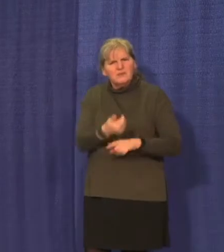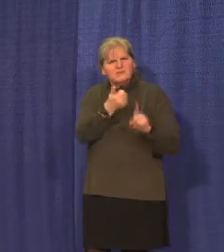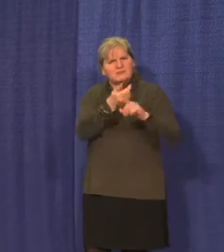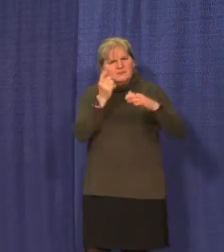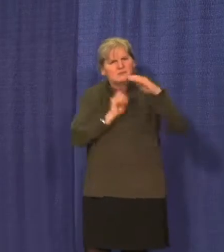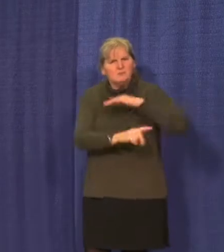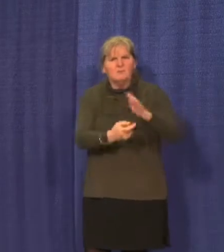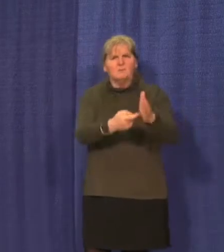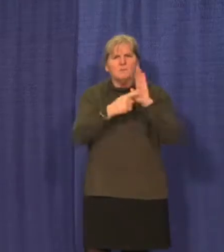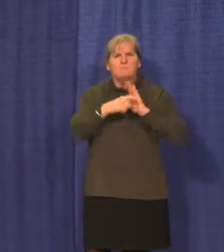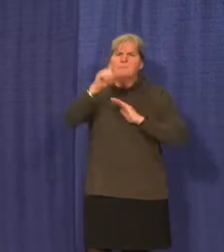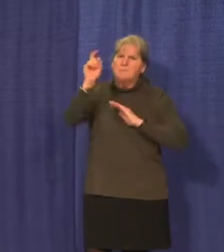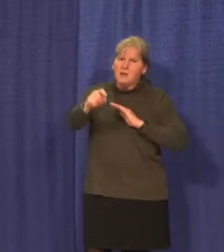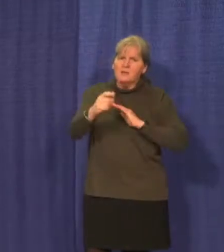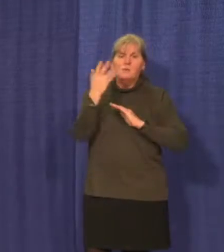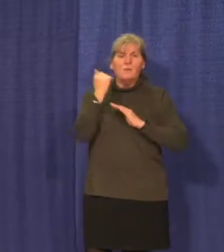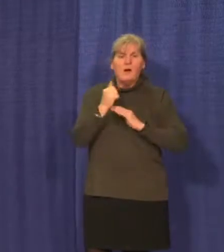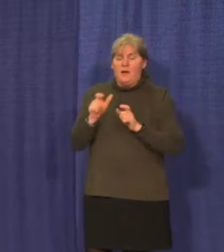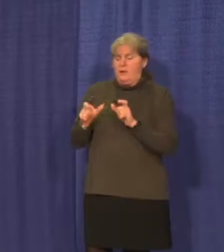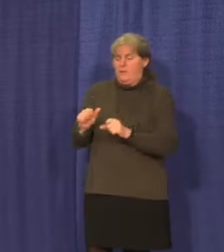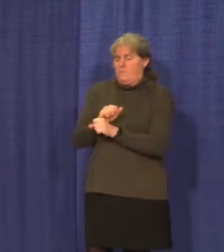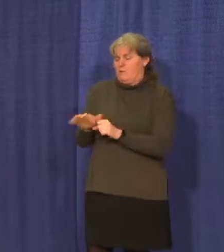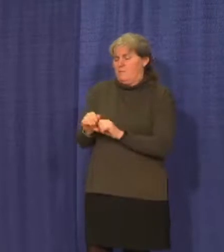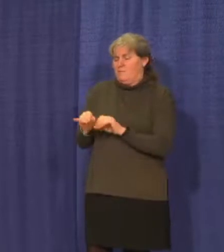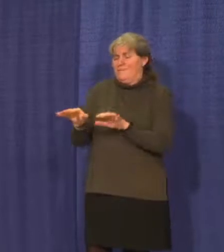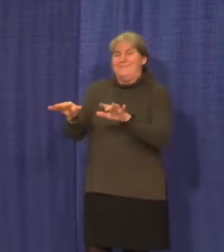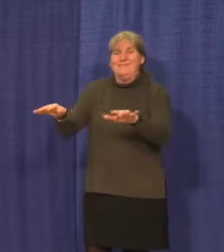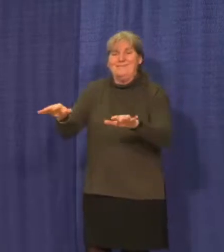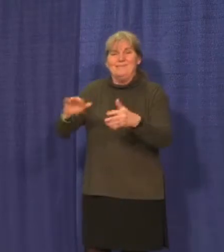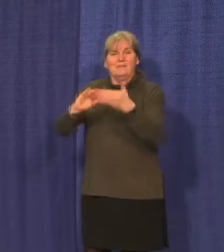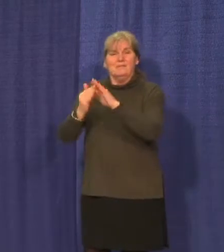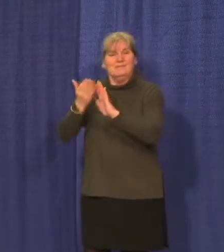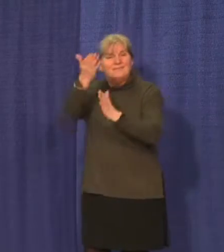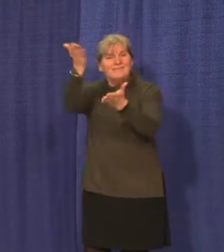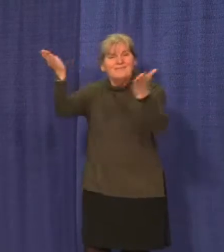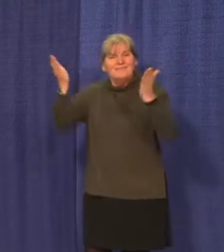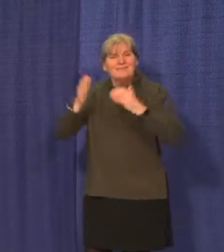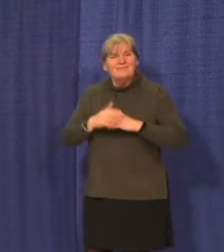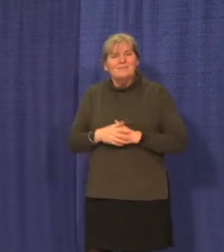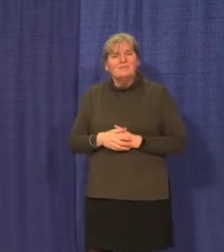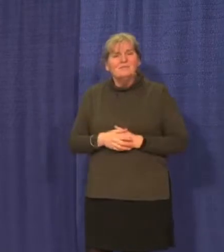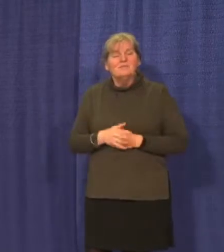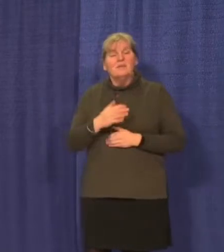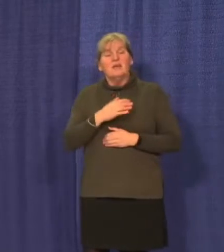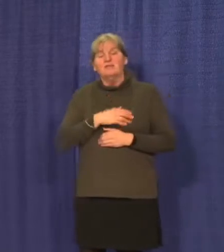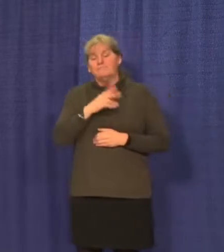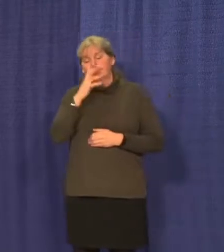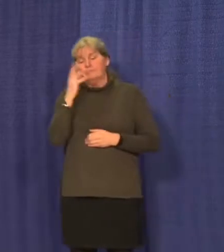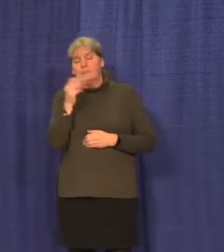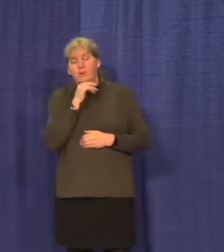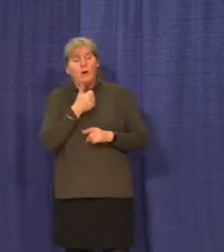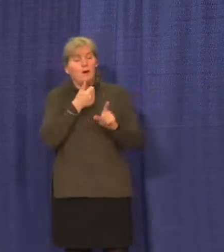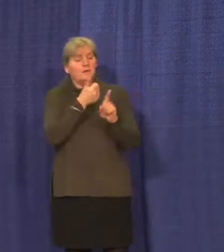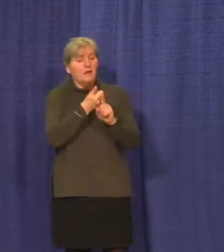Self isolating requirements are in place to prevent the spread of COVID-19 in our territory. When you fail to solve isolate,